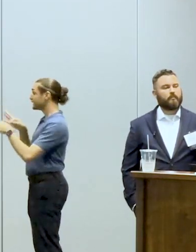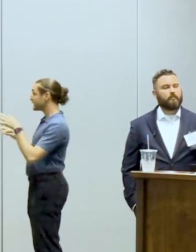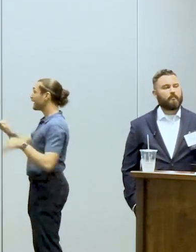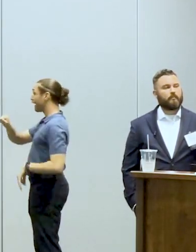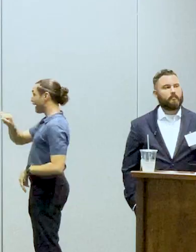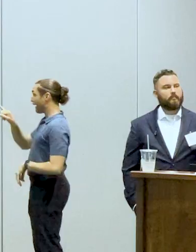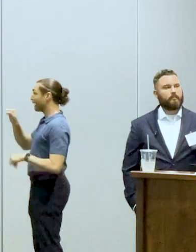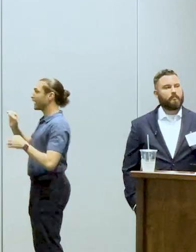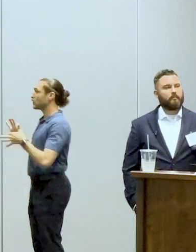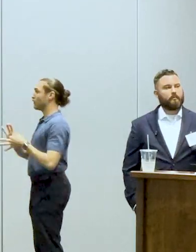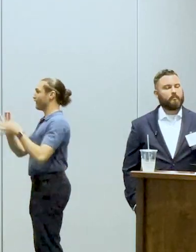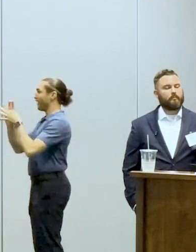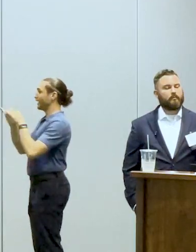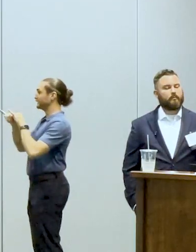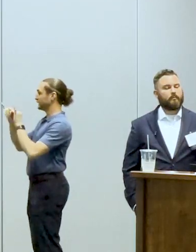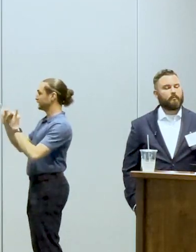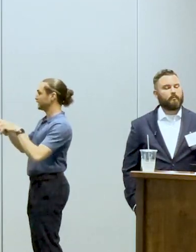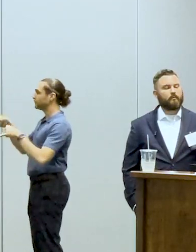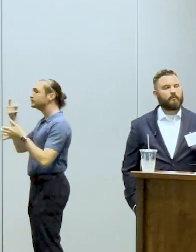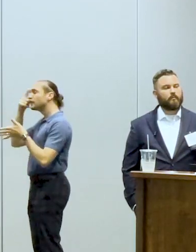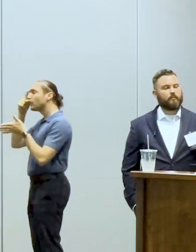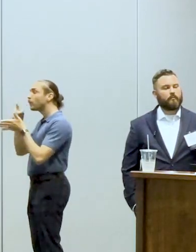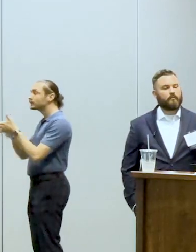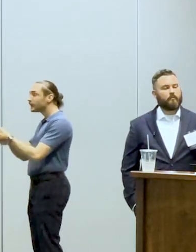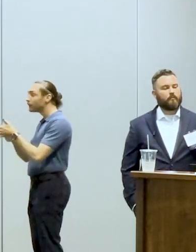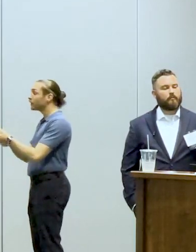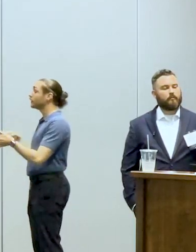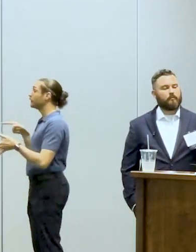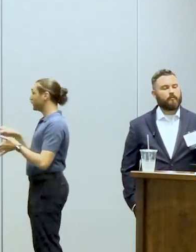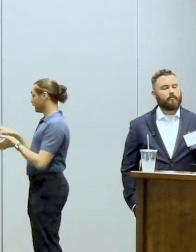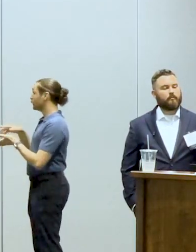student can use one conversation, one conversational